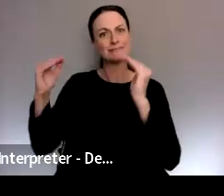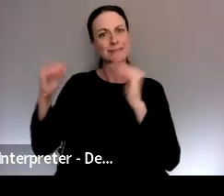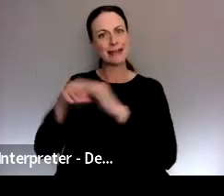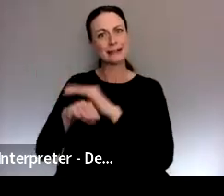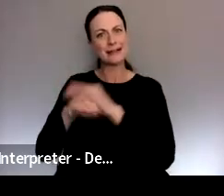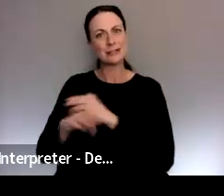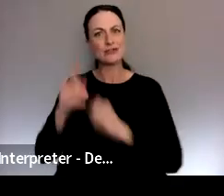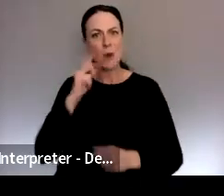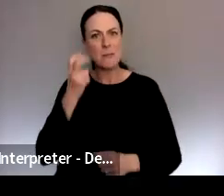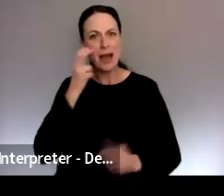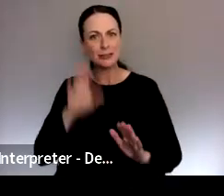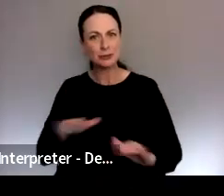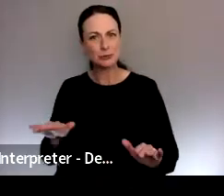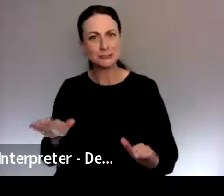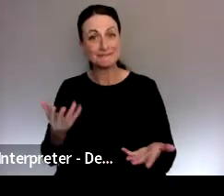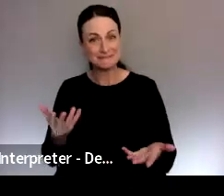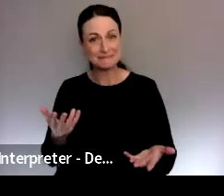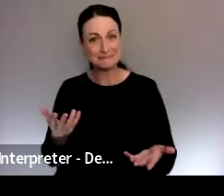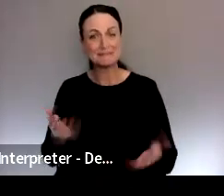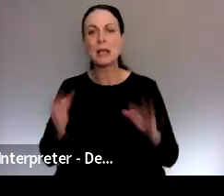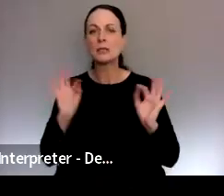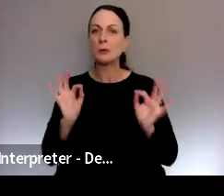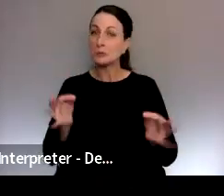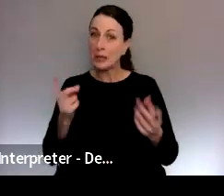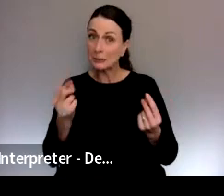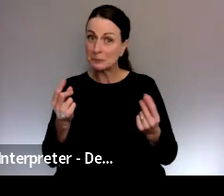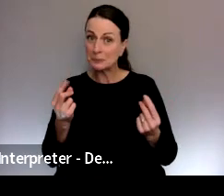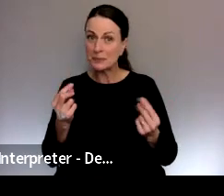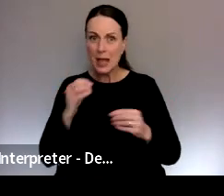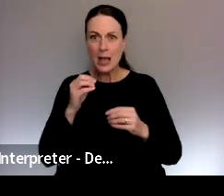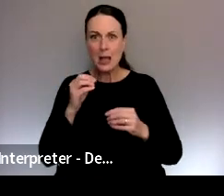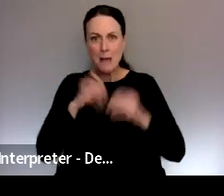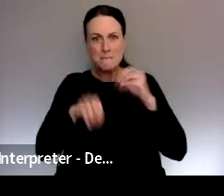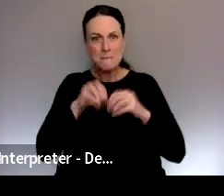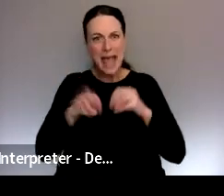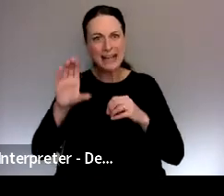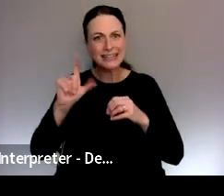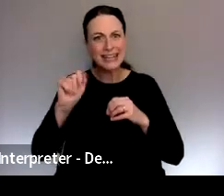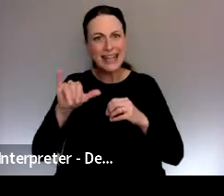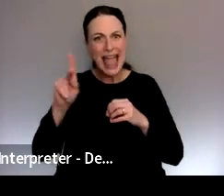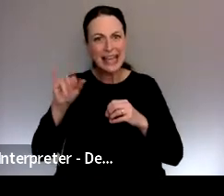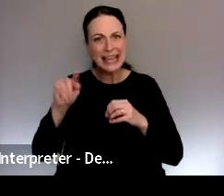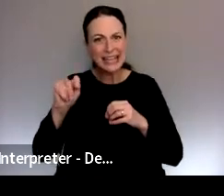to children who were blind. So, they decided to pack little clay kits in